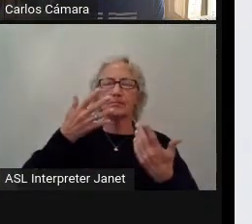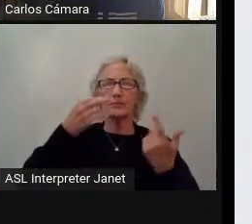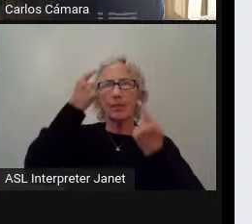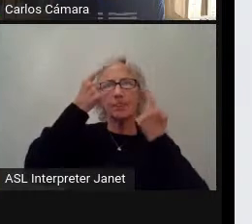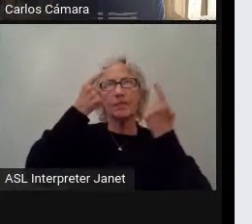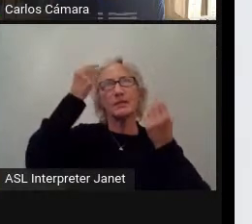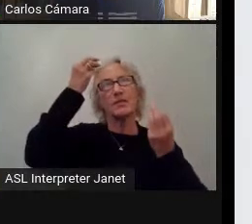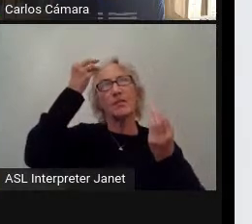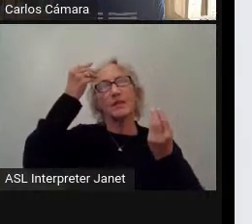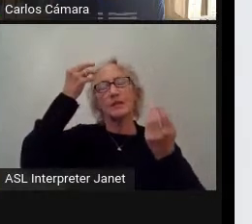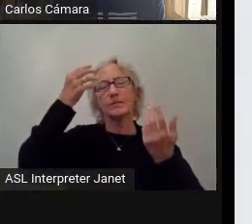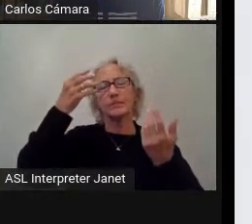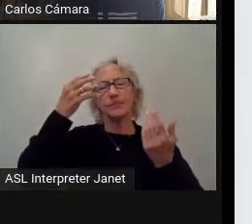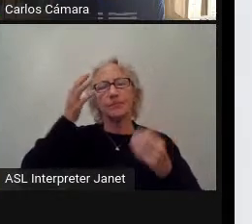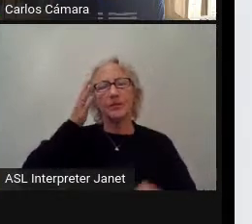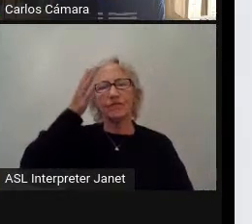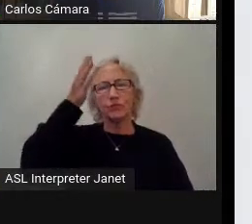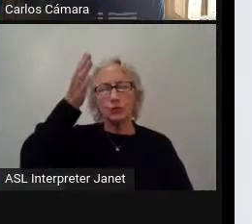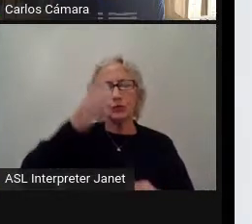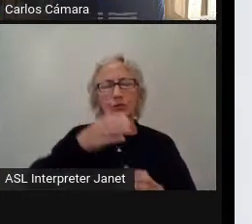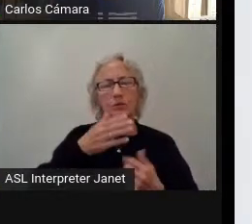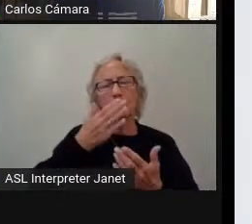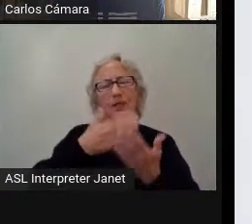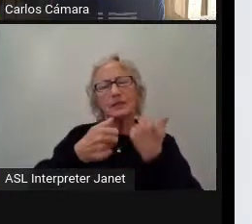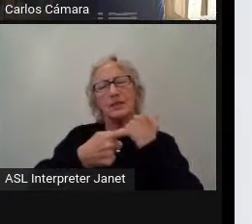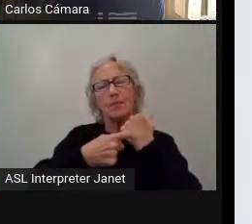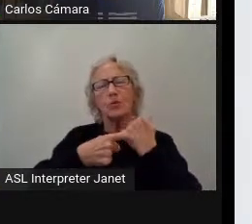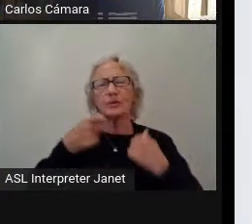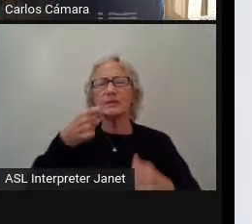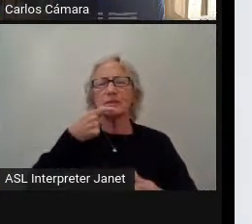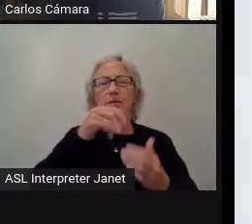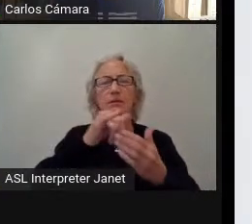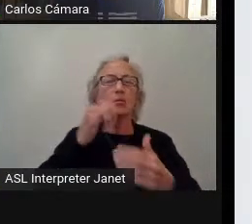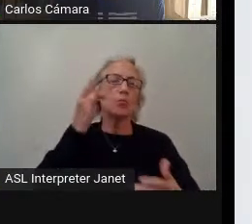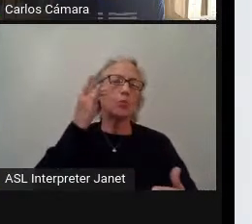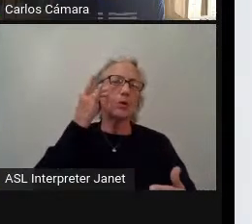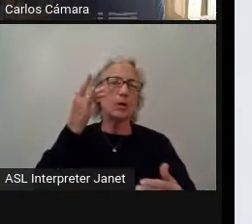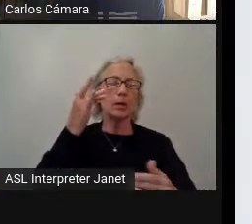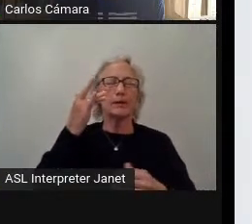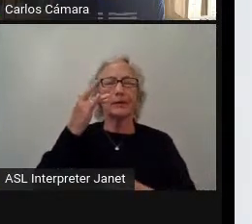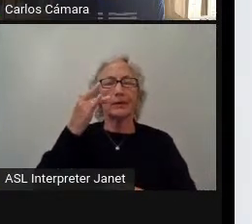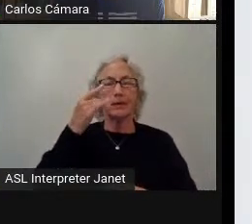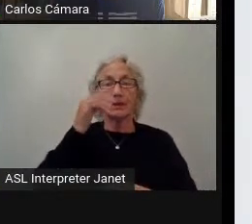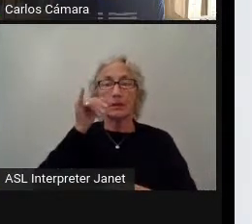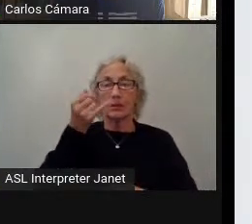So at this point we started to think about Joomla four.